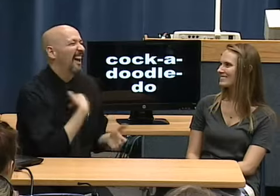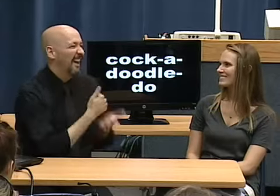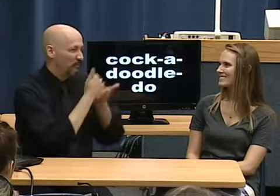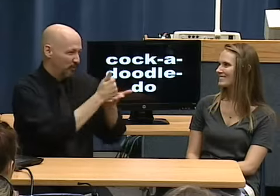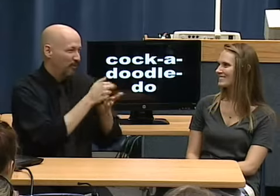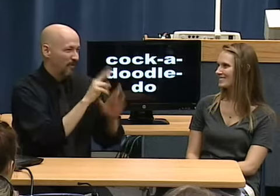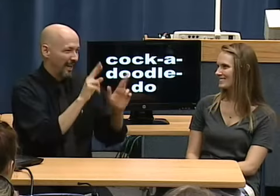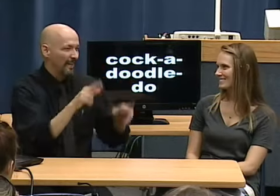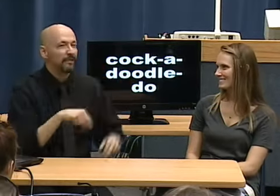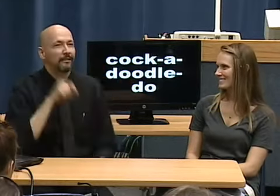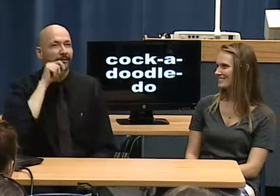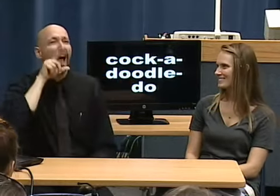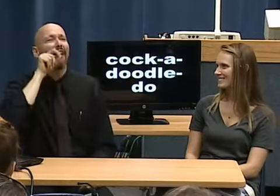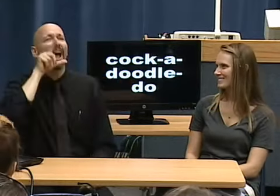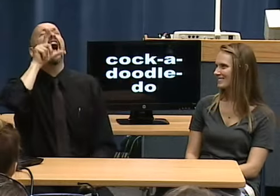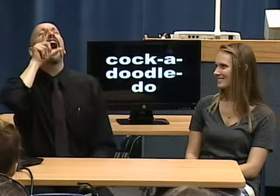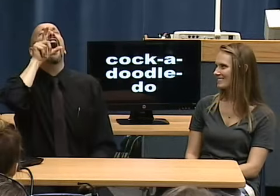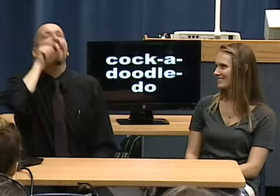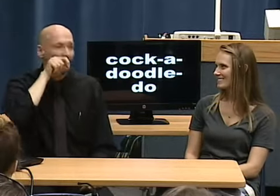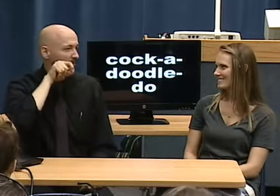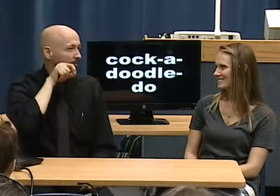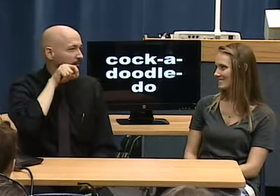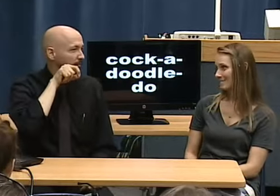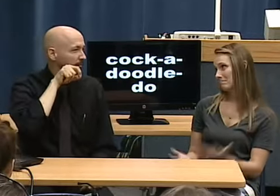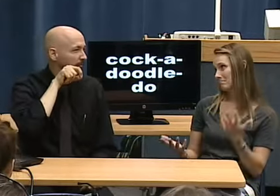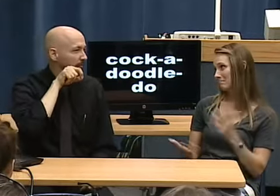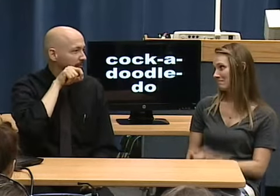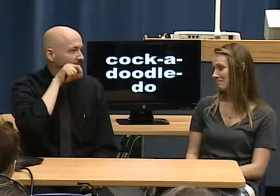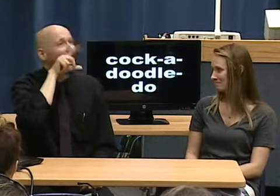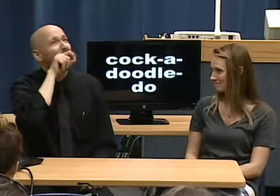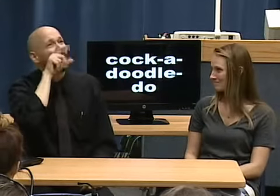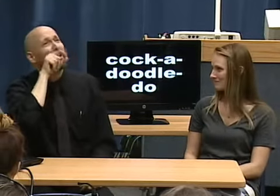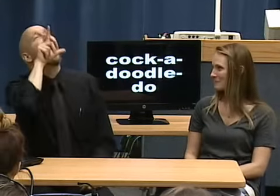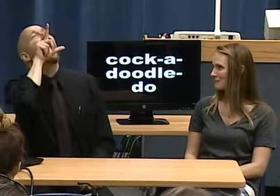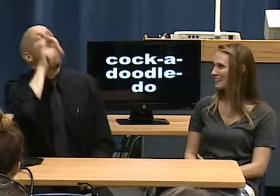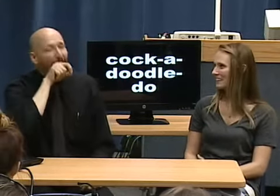Hey, I'll help. Ready? Crow.